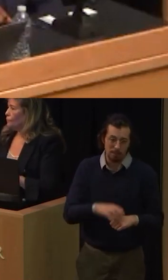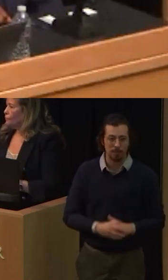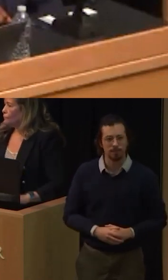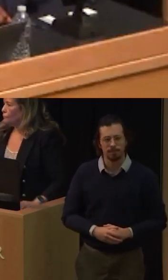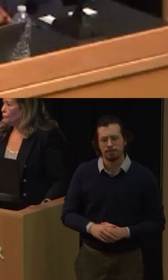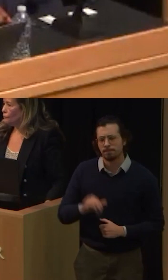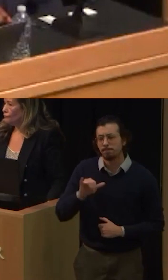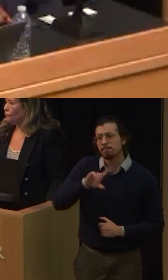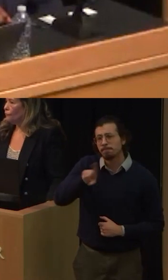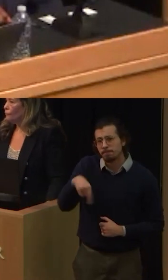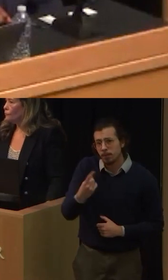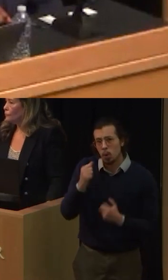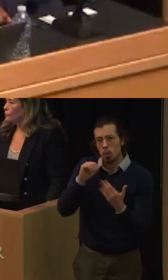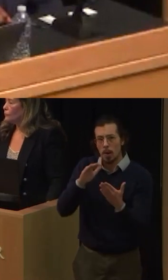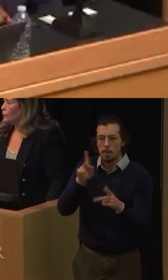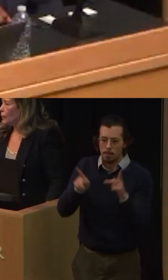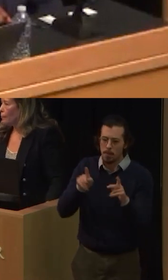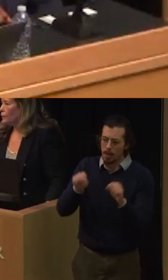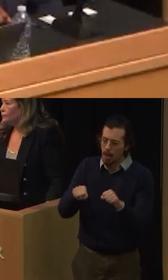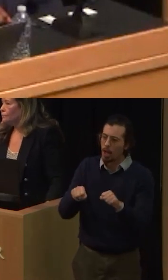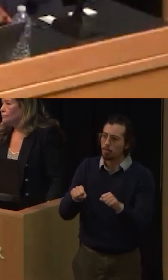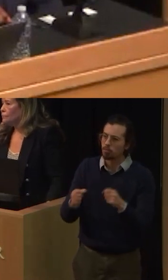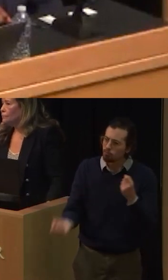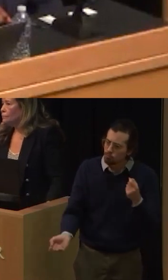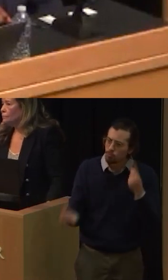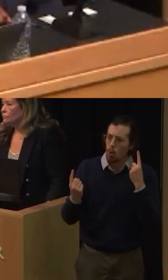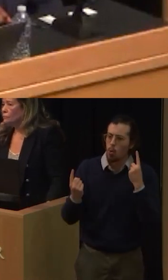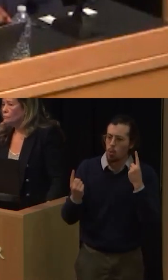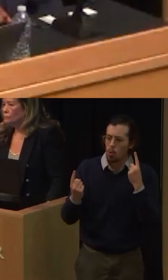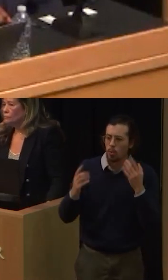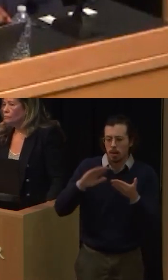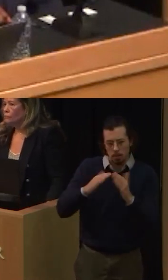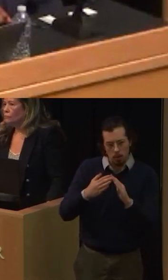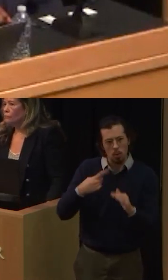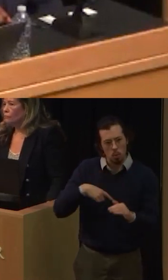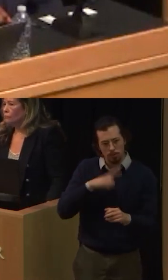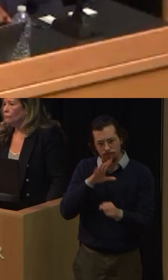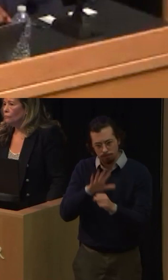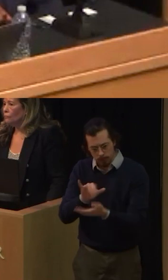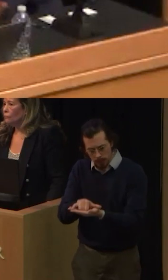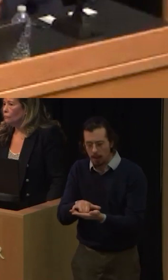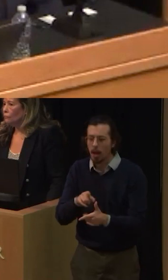That's the only way I think we're gonna be able to convince the community that we really are seeing them, and then we have to take very specific actions,